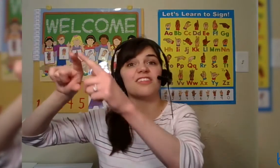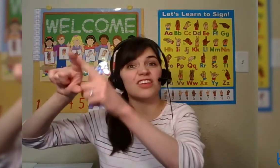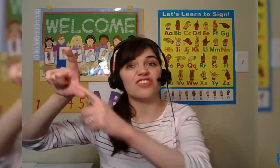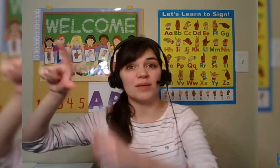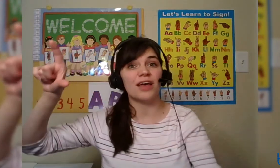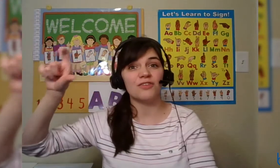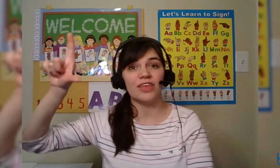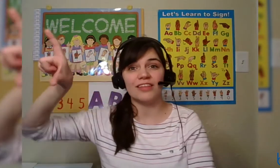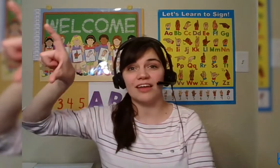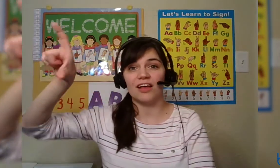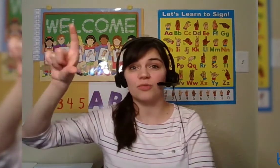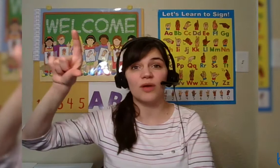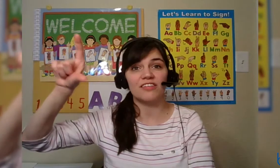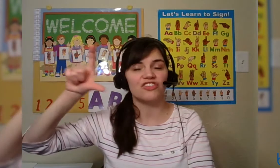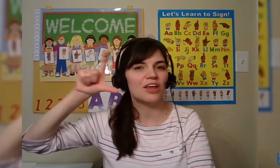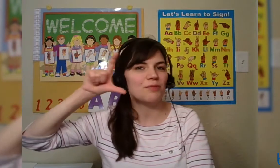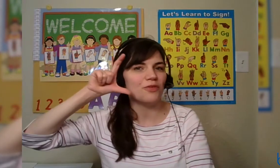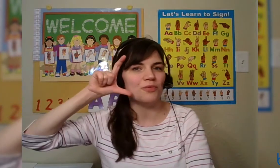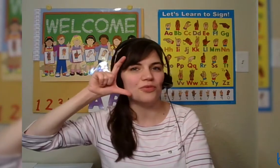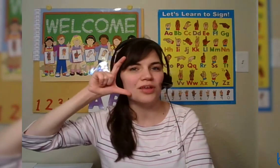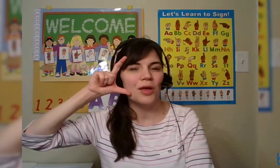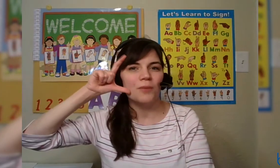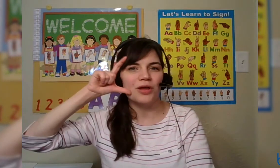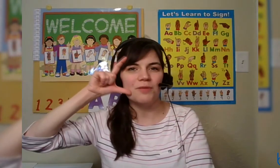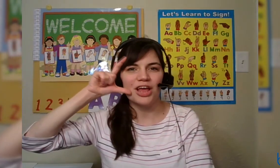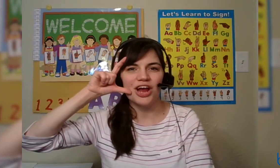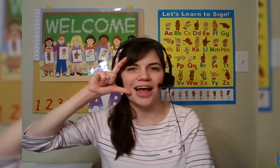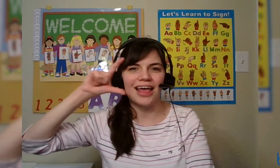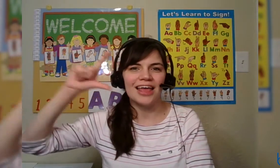C-shape kind of like that crescent shape of a moon. Put it by your eye and